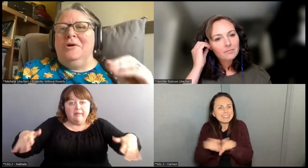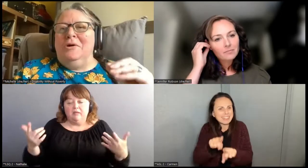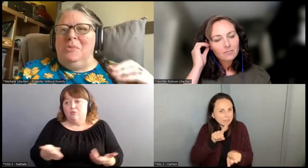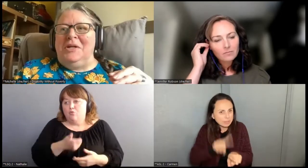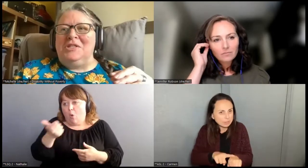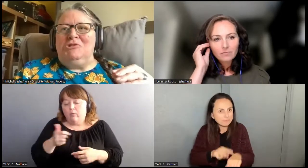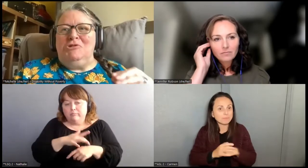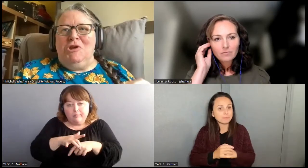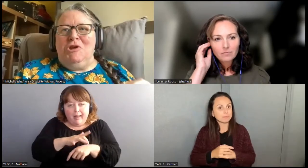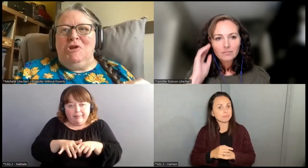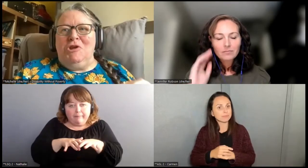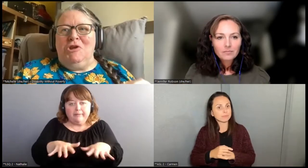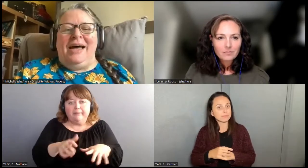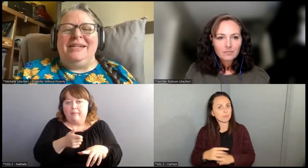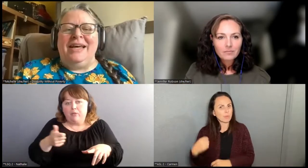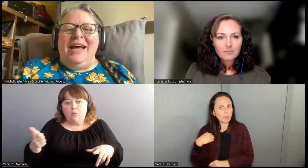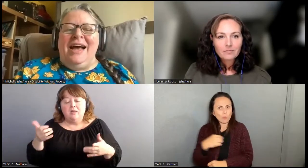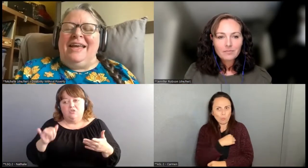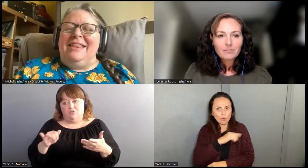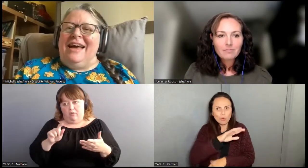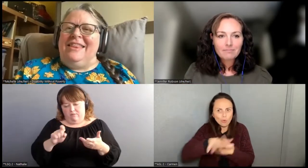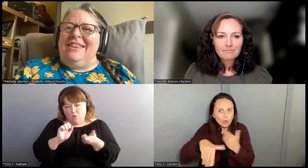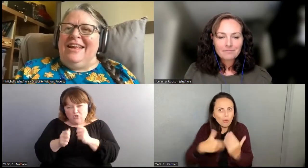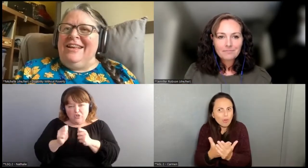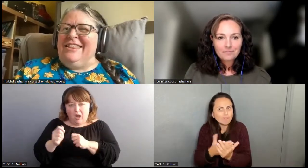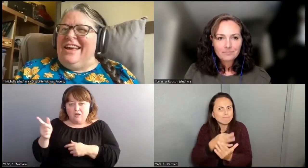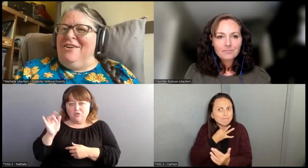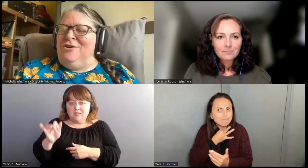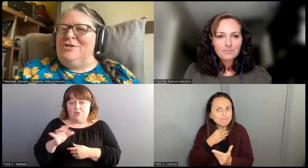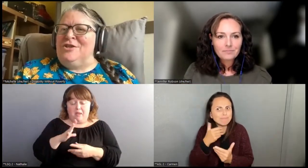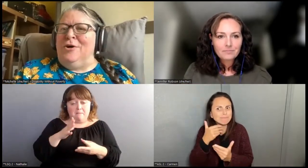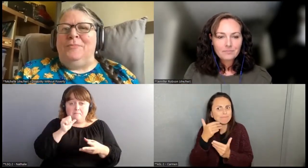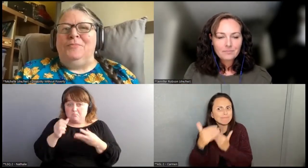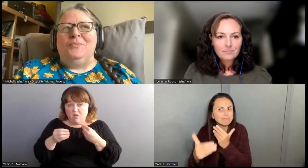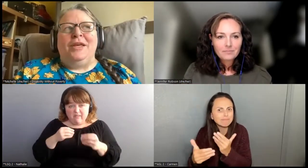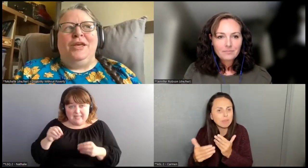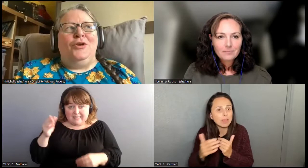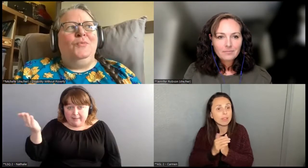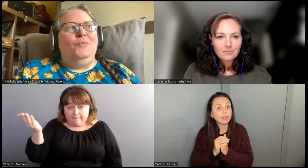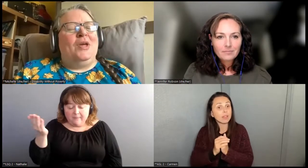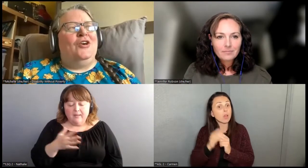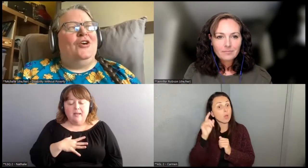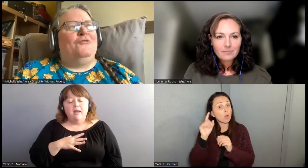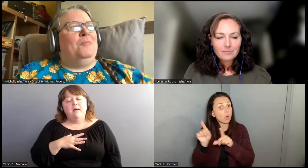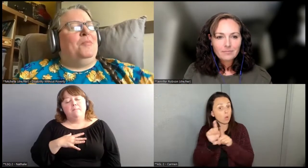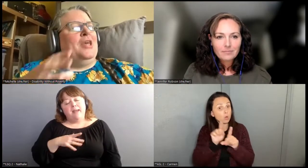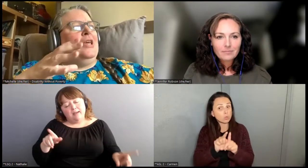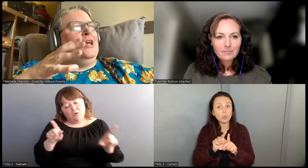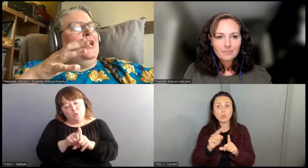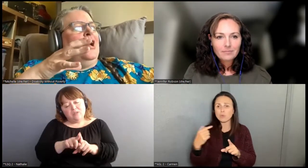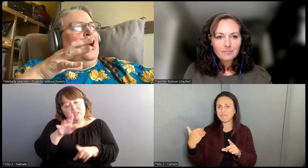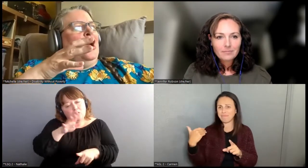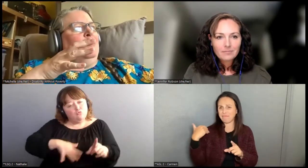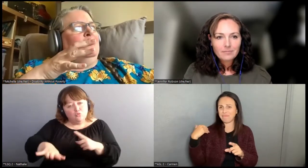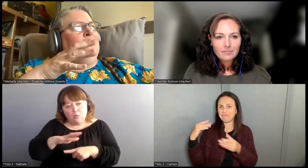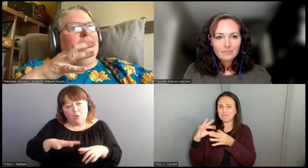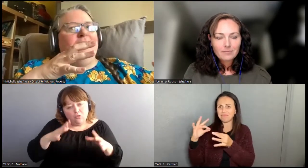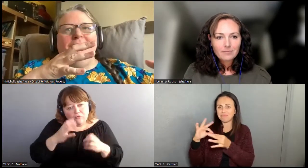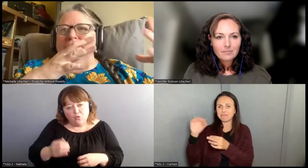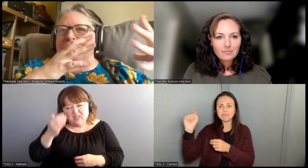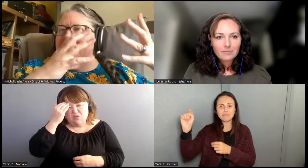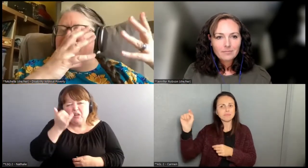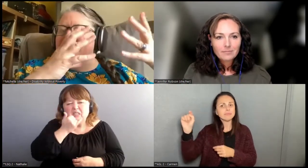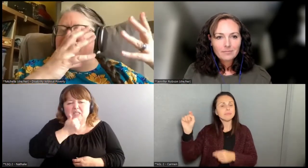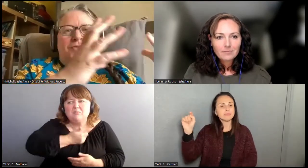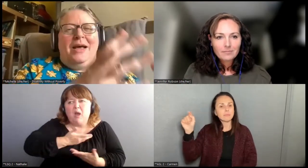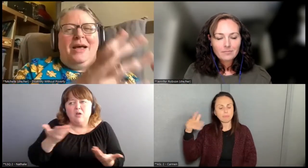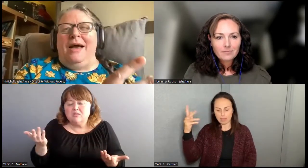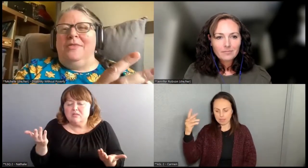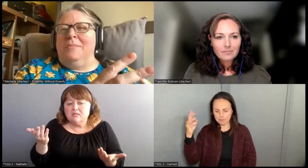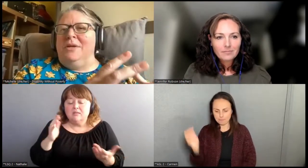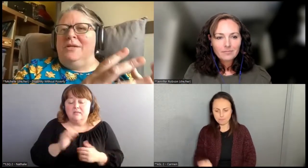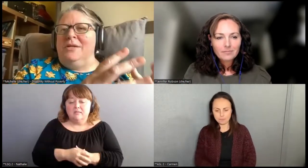ALL WANT TO KNOW. I THINK THAT ALSO, YOU KNOW, WE HEARD FROM THE -- OF -- I THINK MINISTER